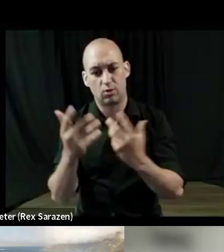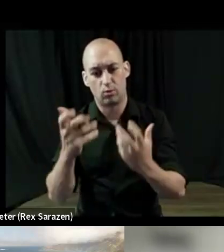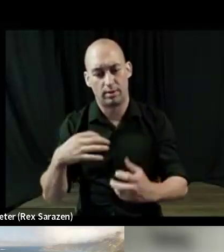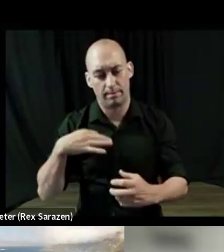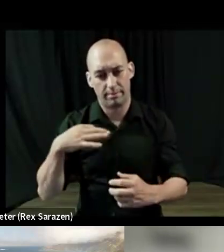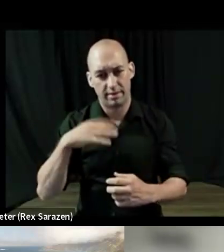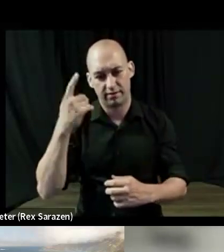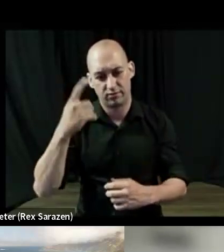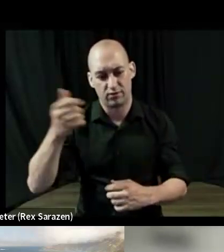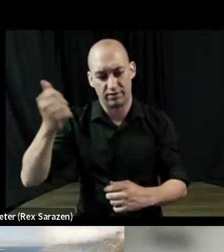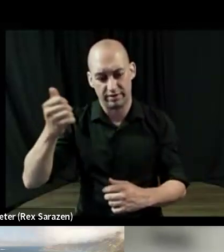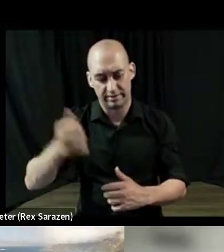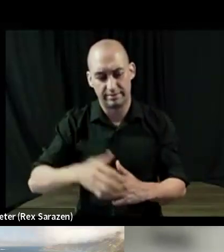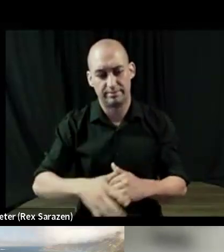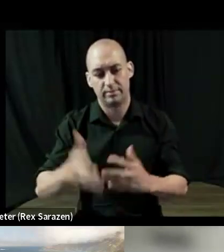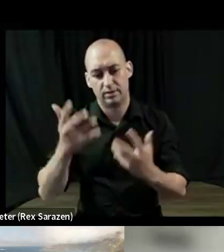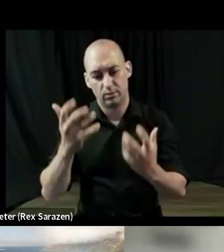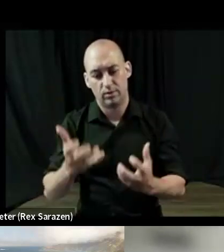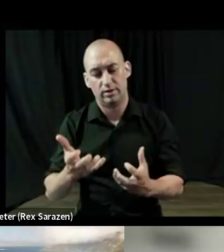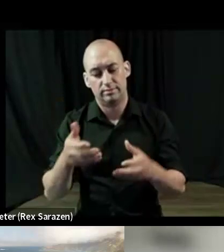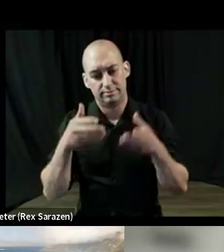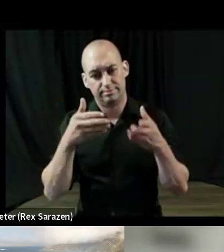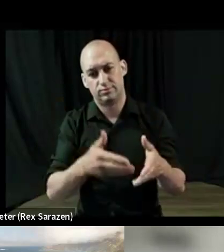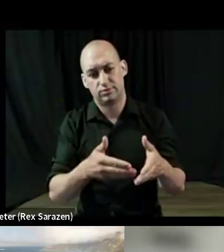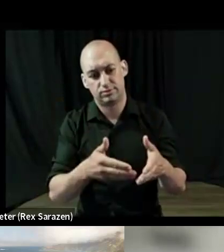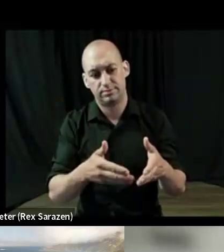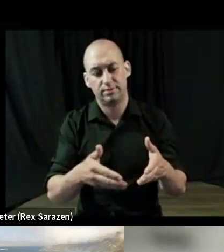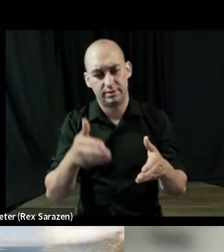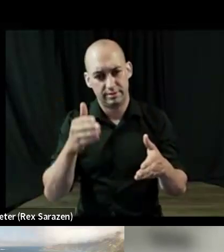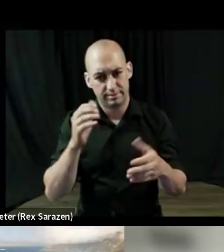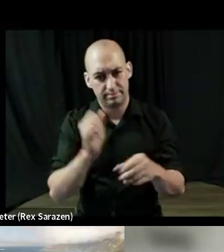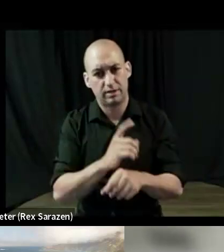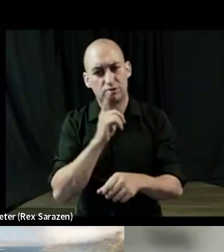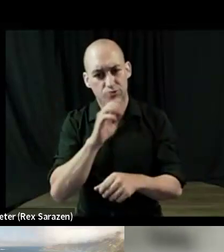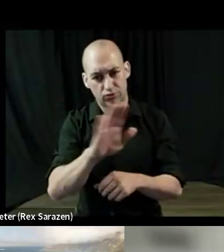like to really hone in on making sure that your entity is able to provide technical assistance